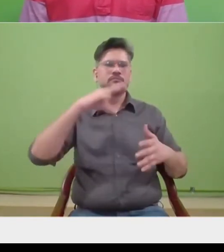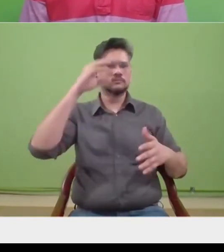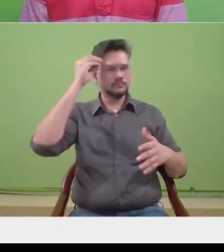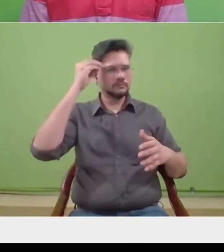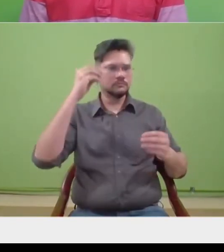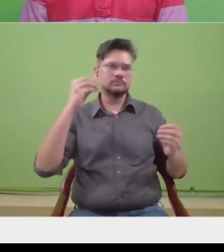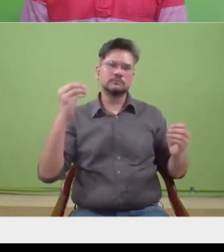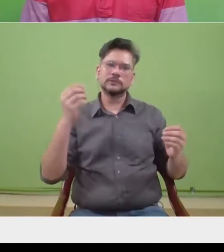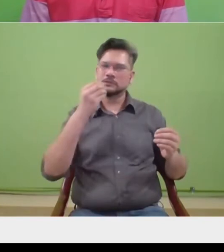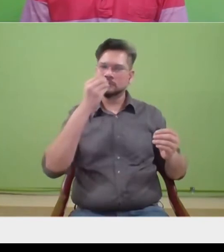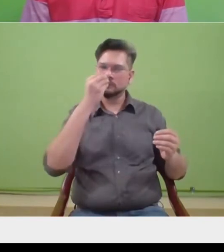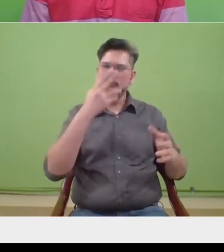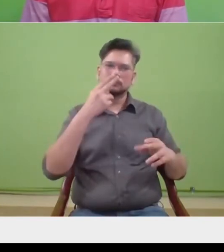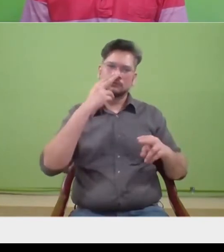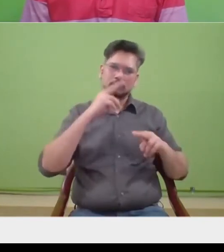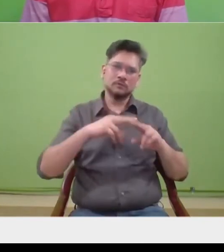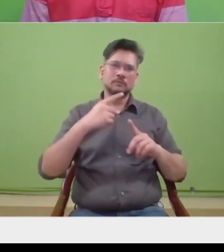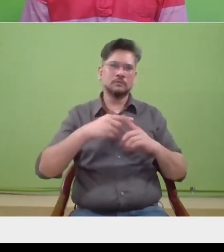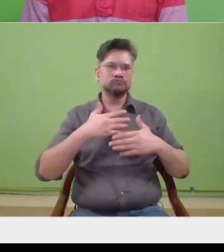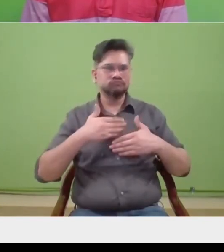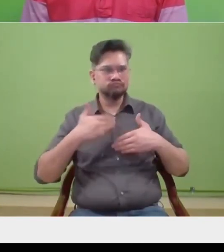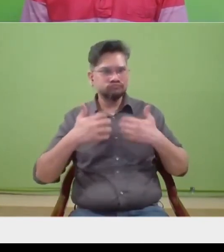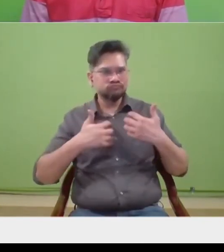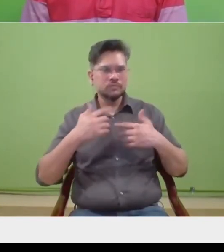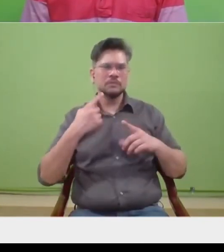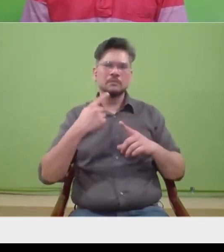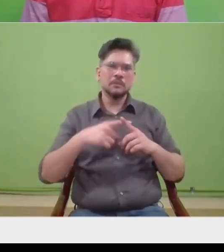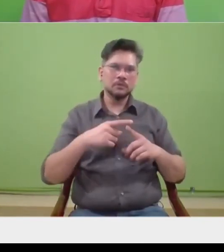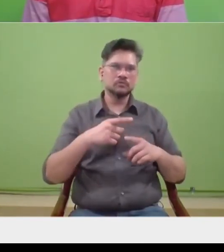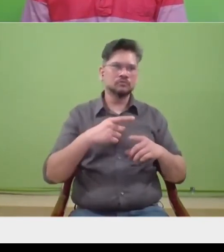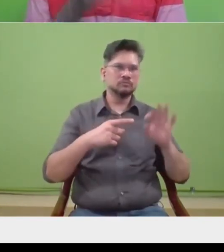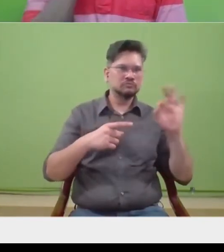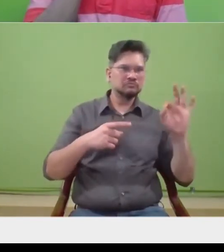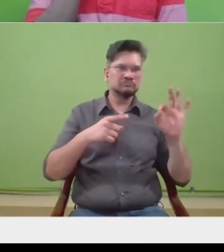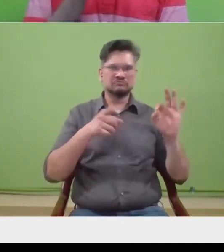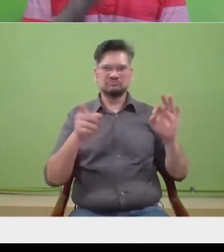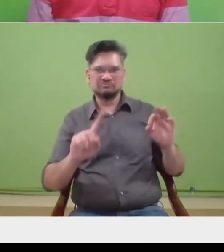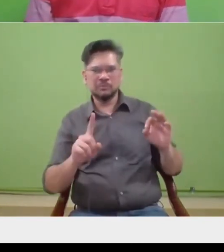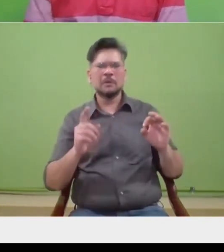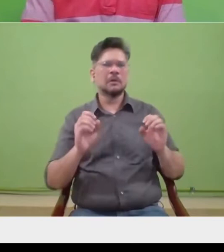an interesting thing I went I remember a long time back for a visit to this very well known school in